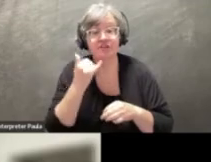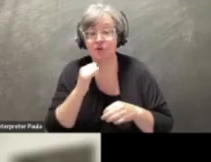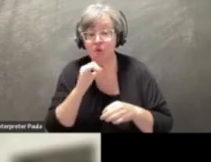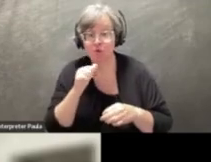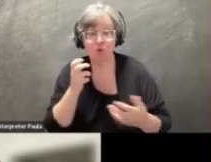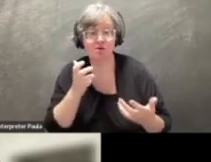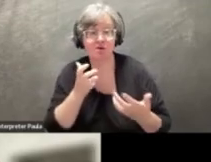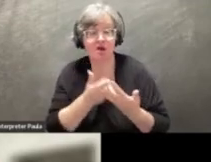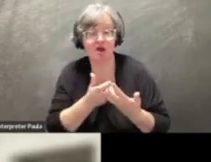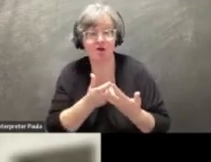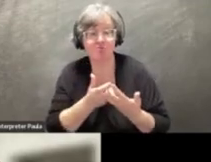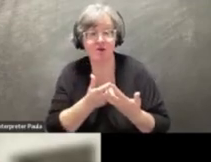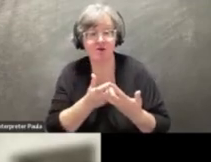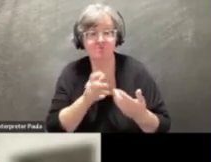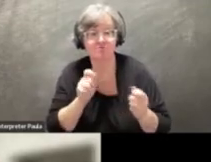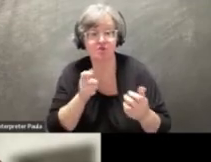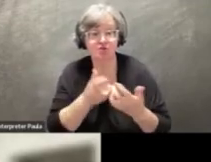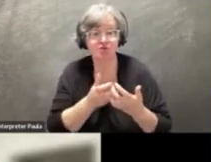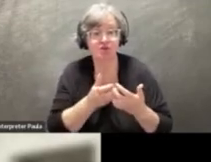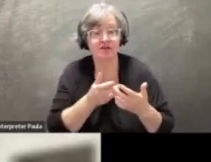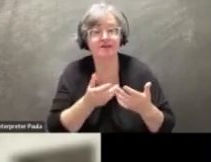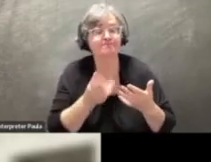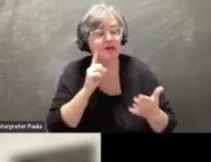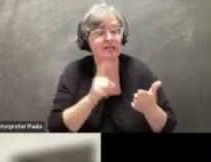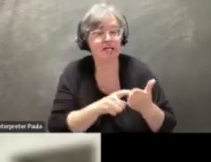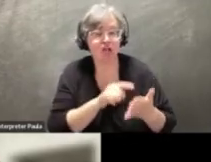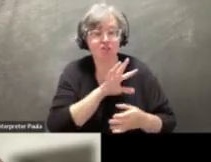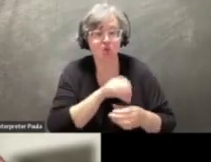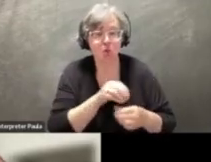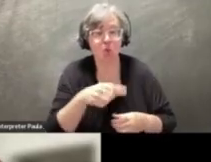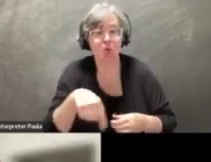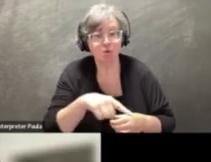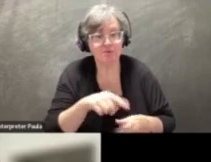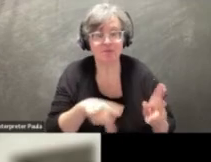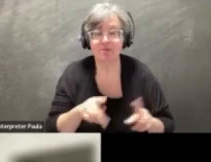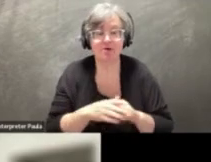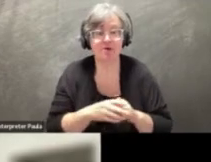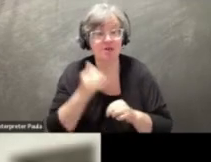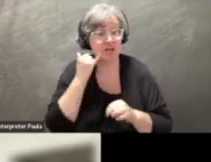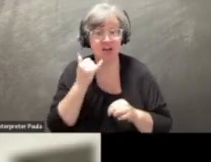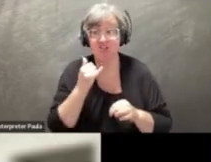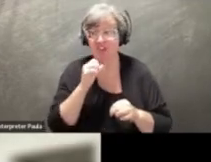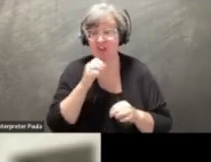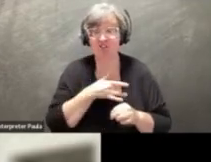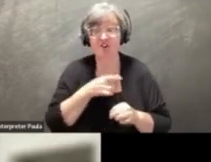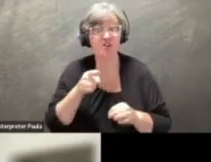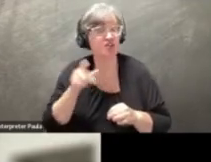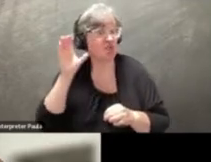acknowledge and include those people, because they don't feel heard and valued, and they're